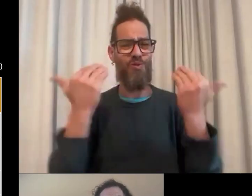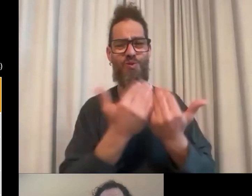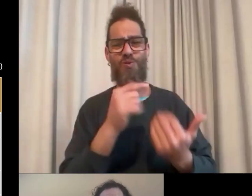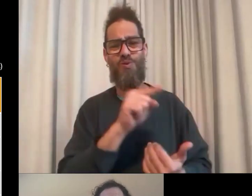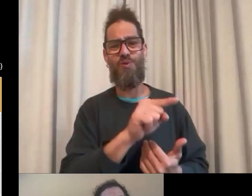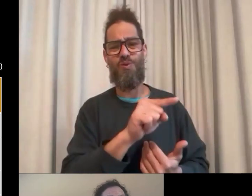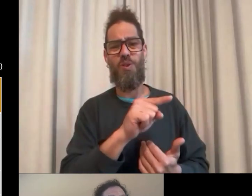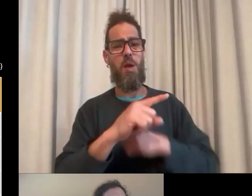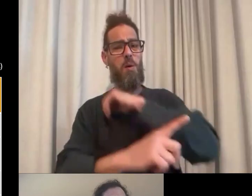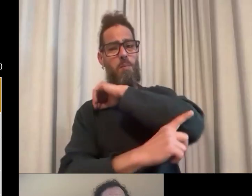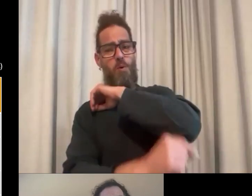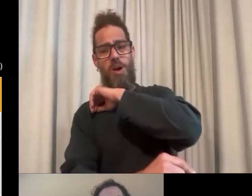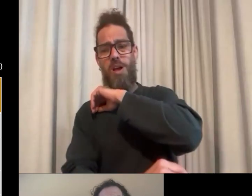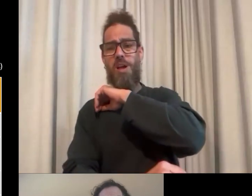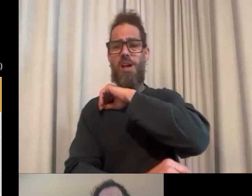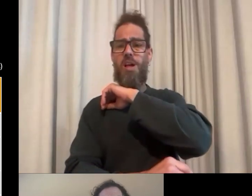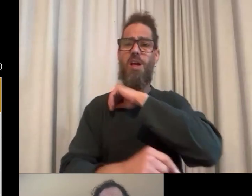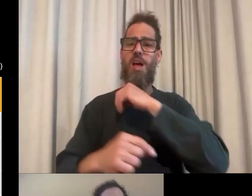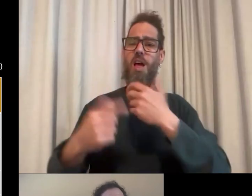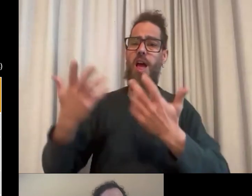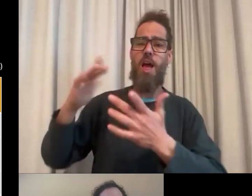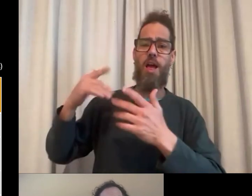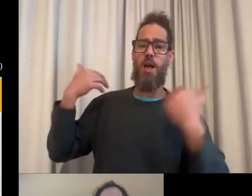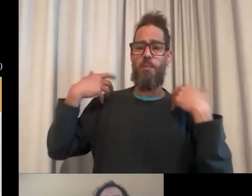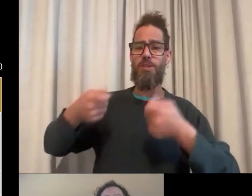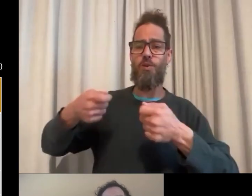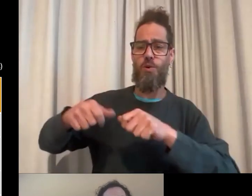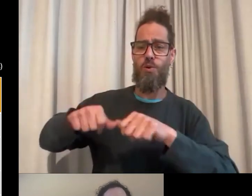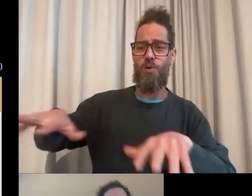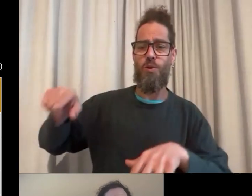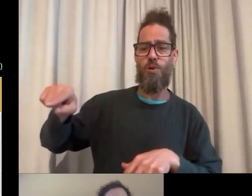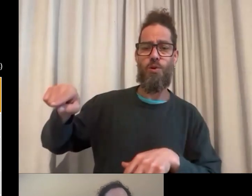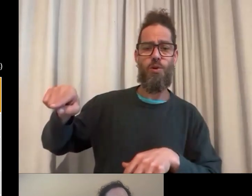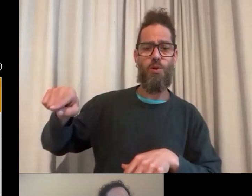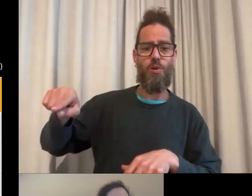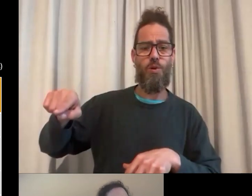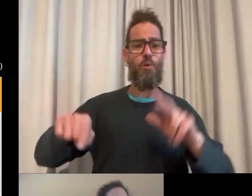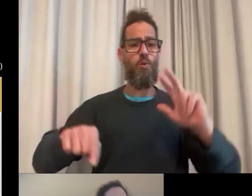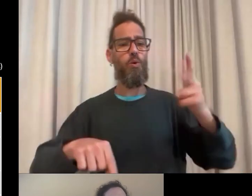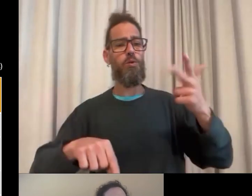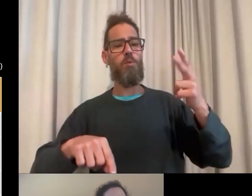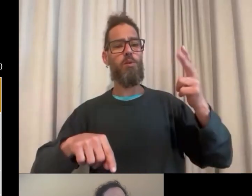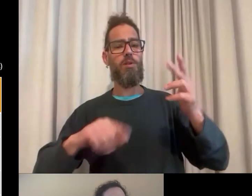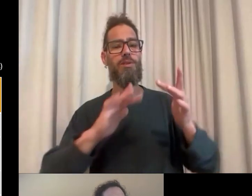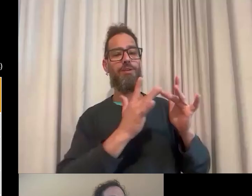whereas web pages include all sites, whether they're facing our staff or they're facing outwardly. And then the third group of things